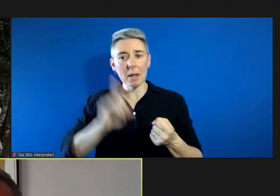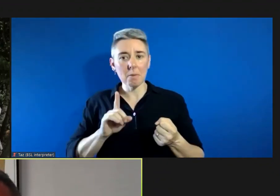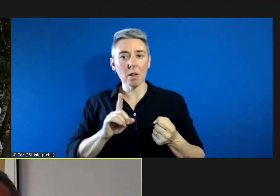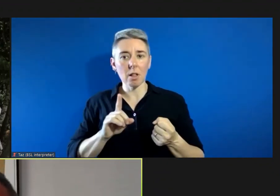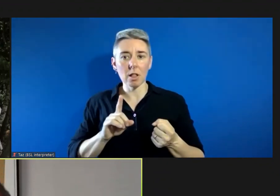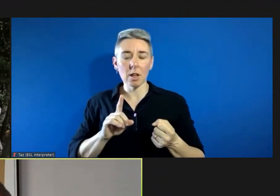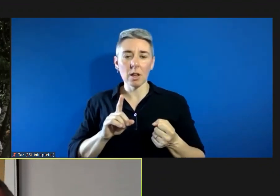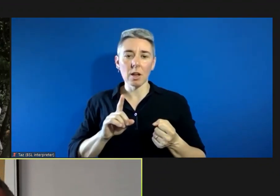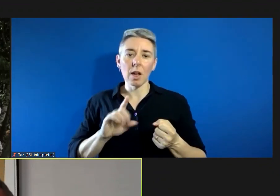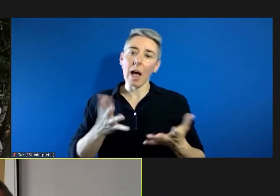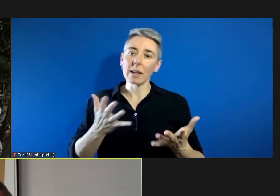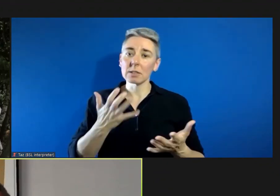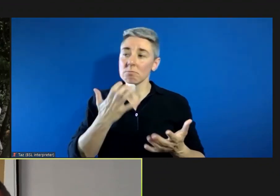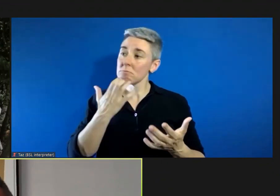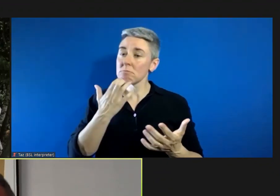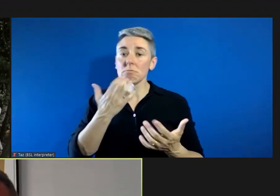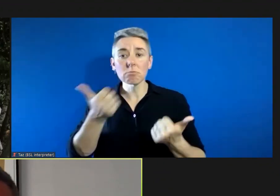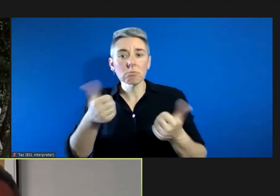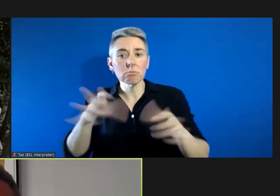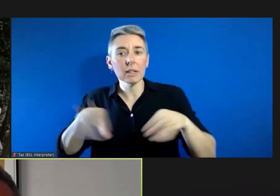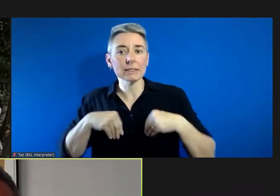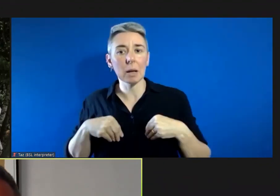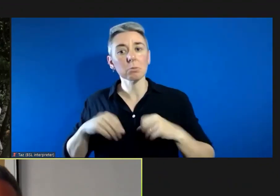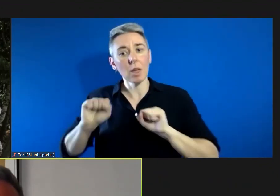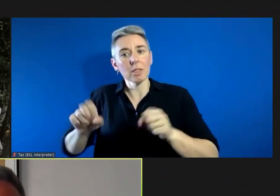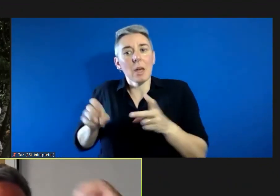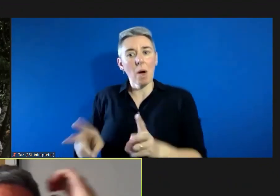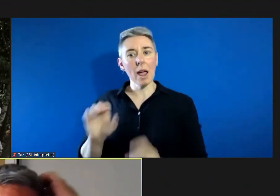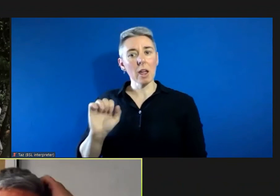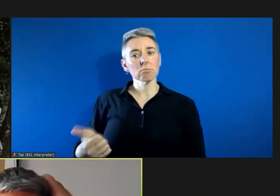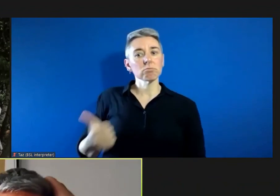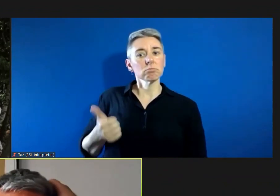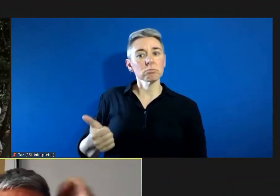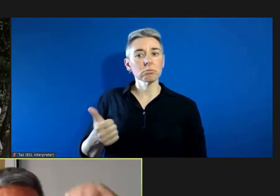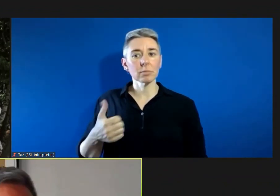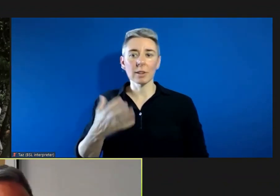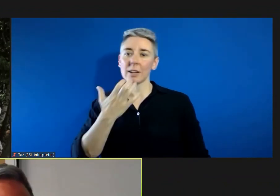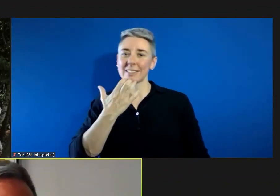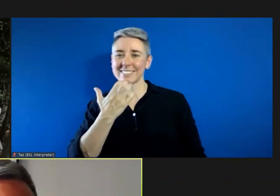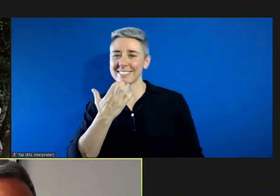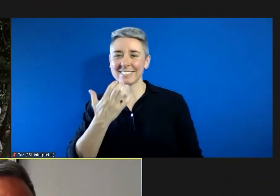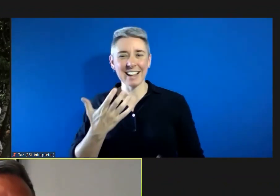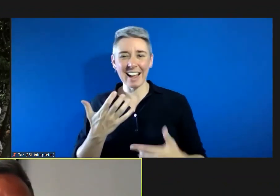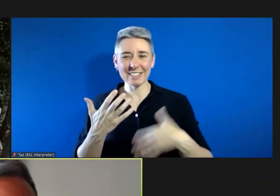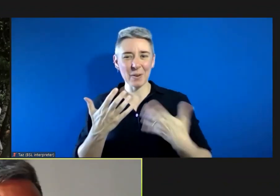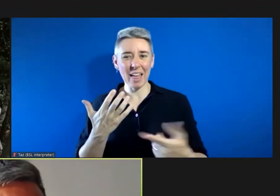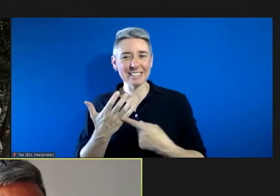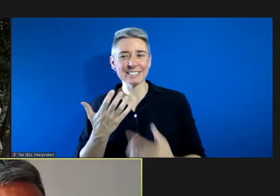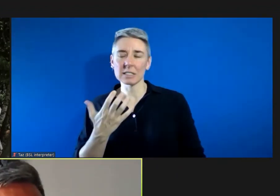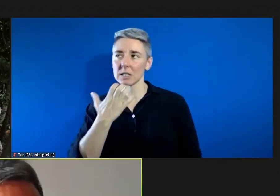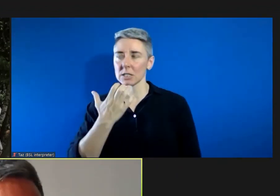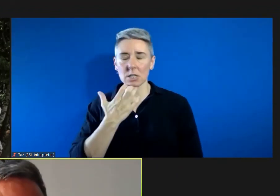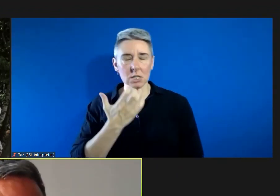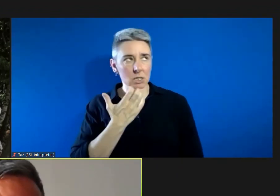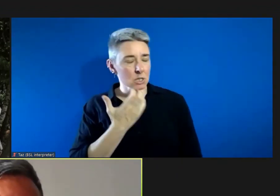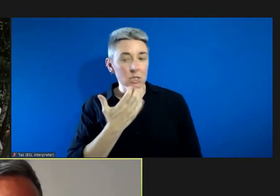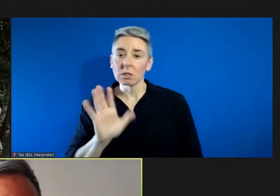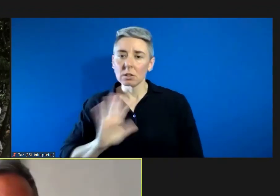tolerating. That sort of tolerance thing is just, we just need to encourage people,